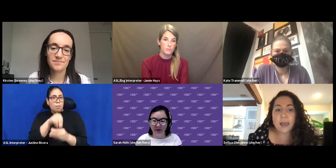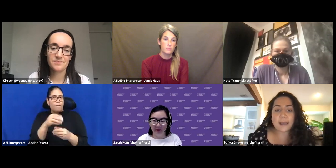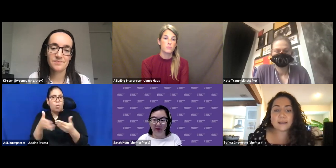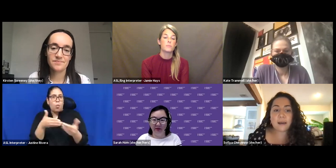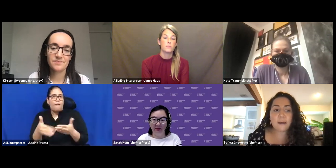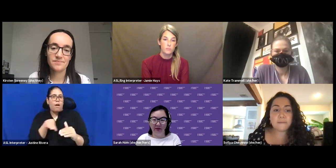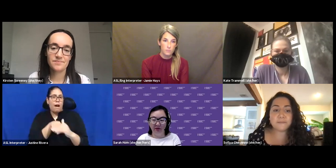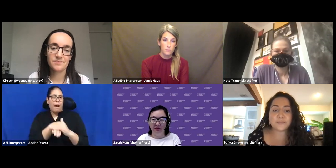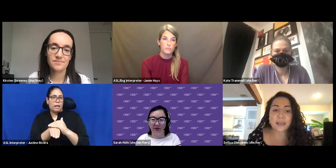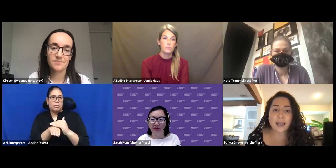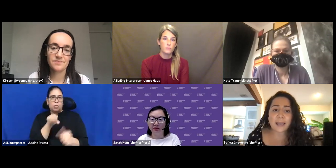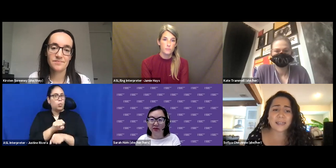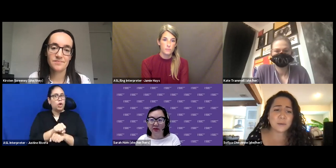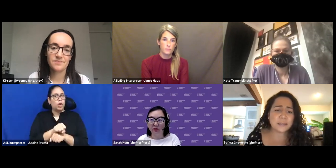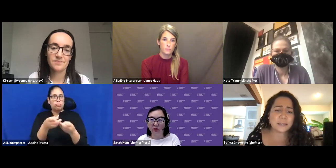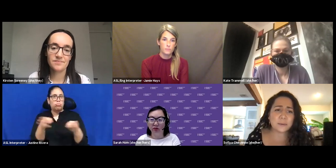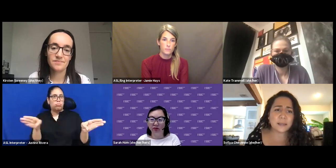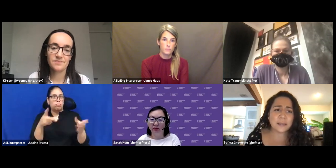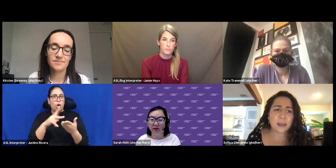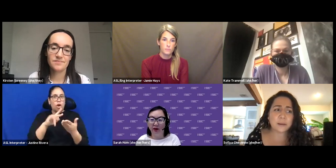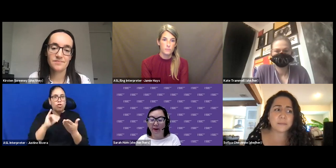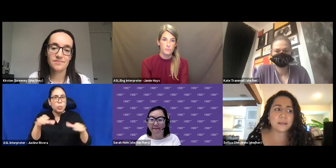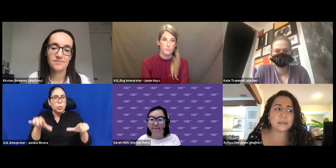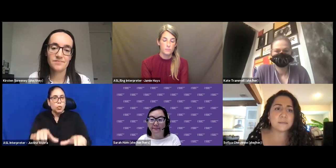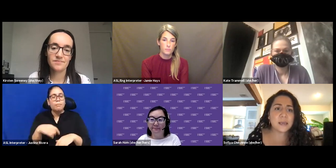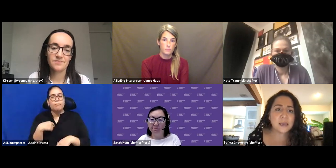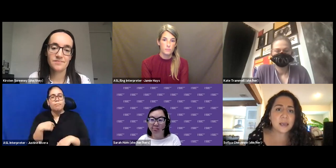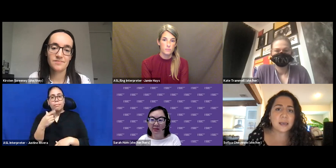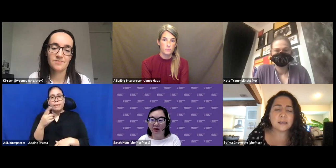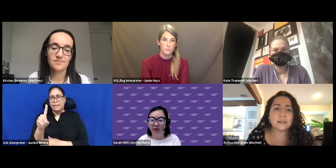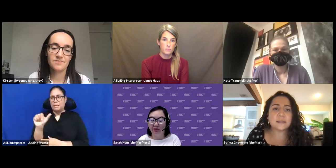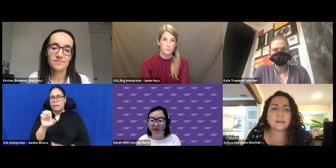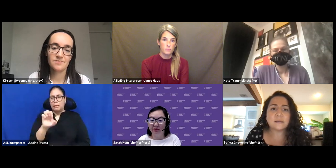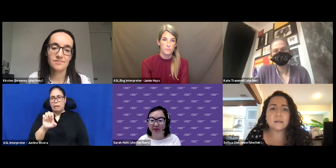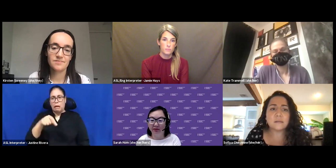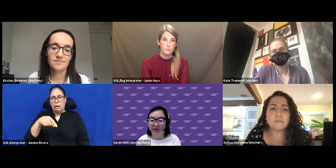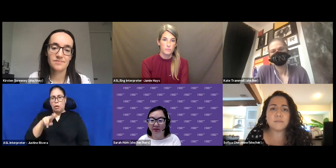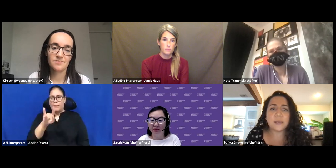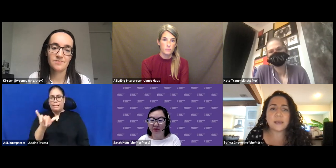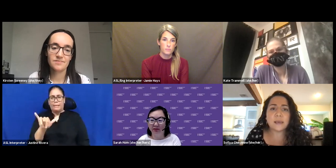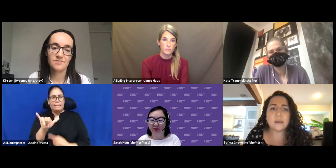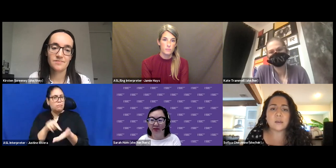And I think what disability equity means to me is being, you